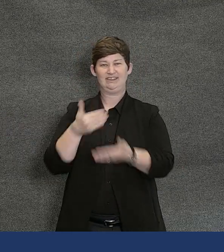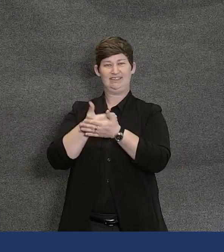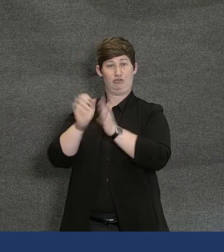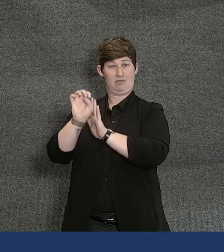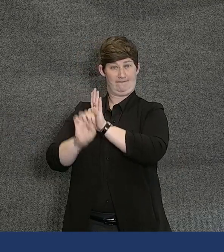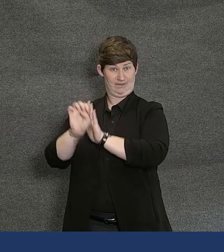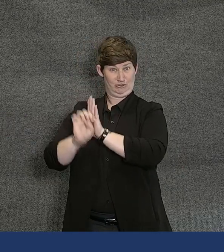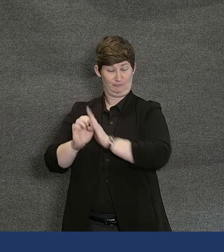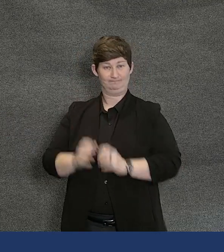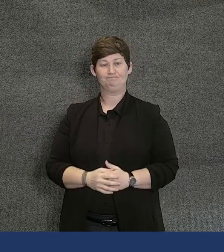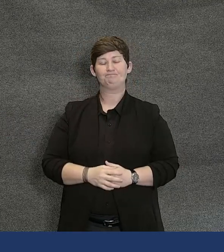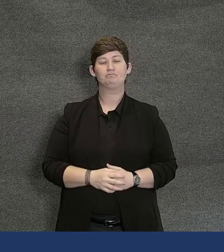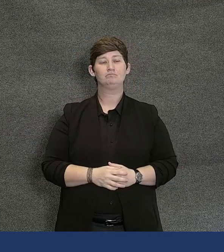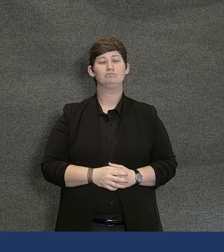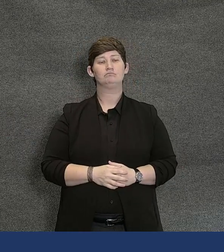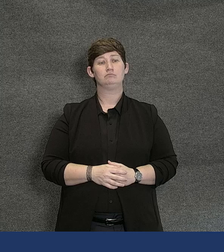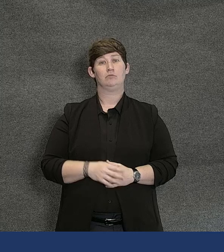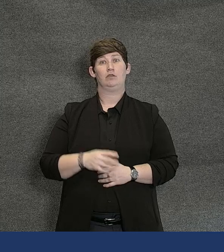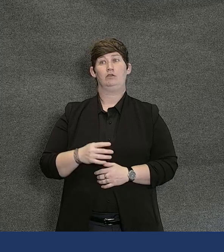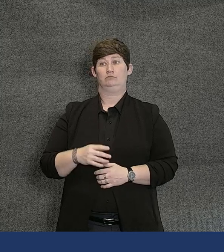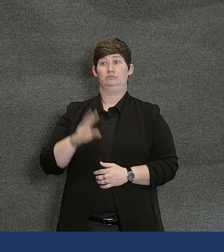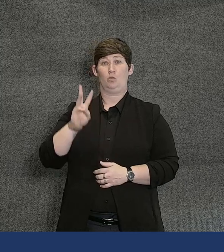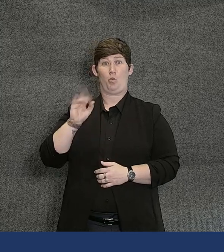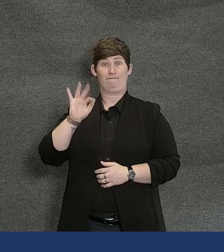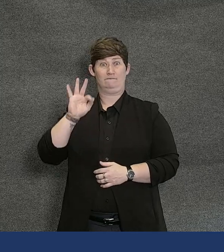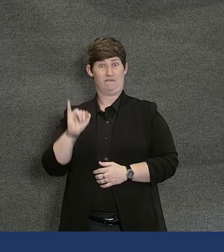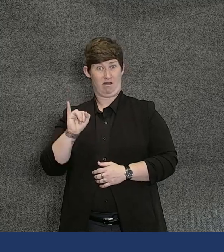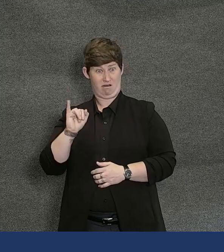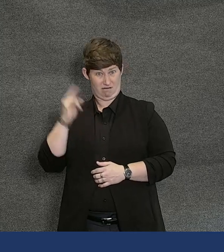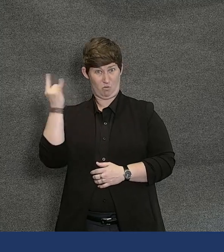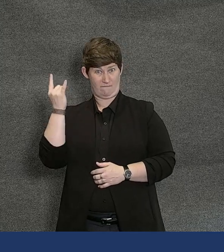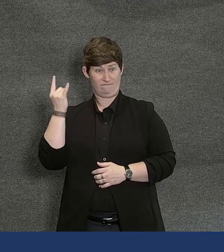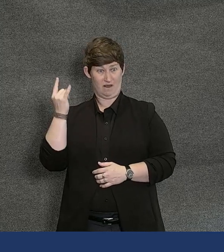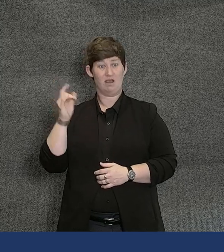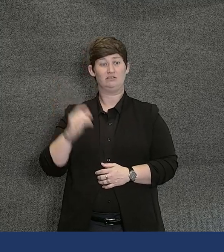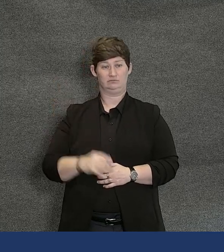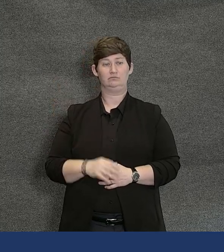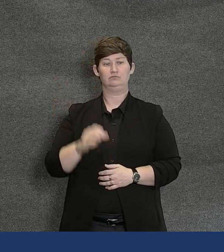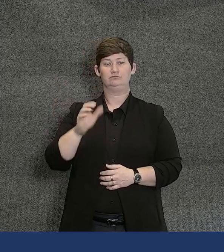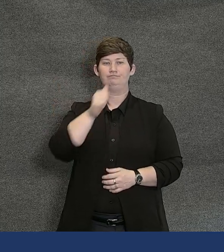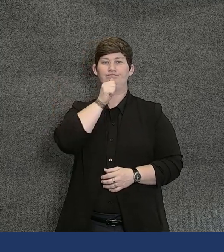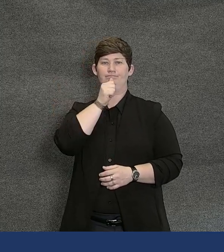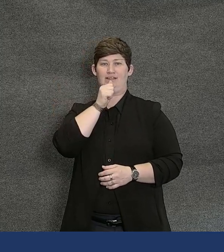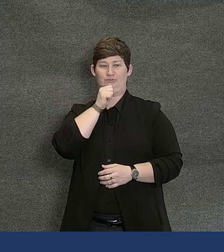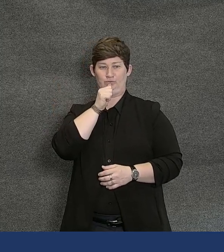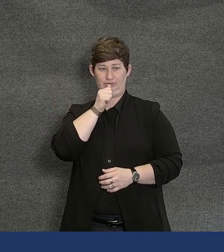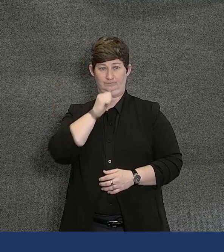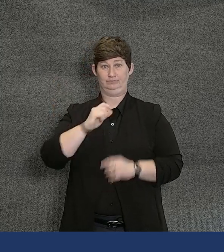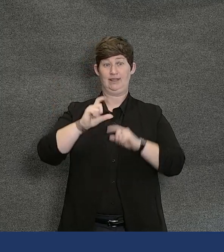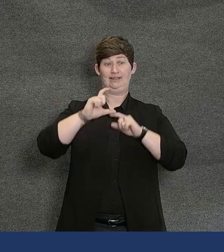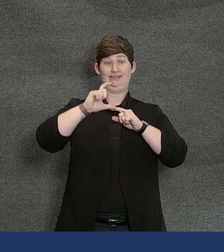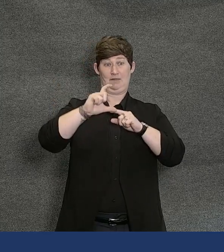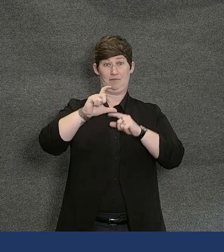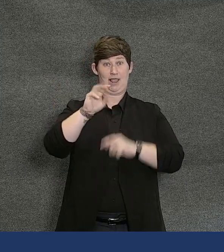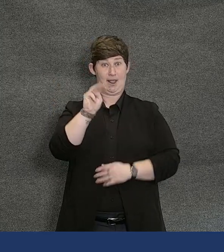The Wi-Fi code is case sensitive and is capital M as in Mary,